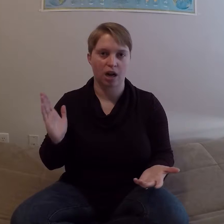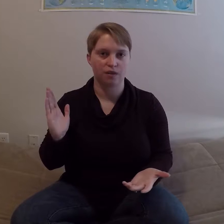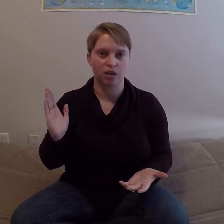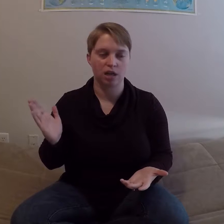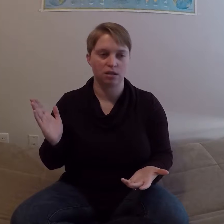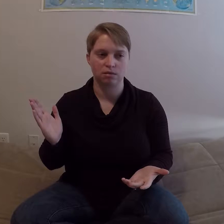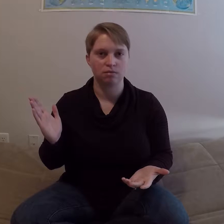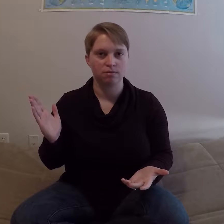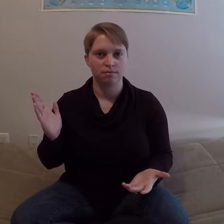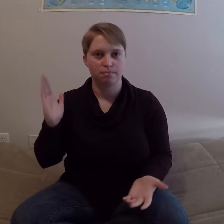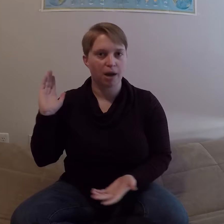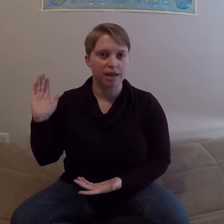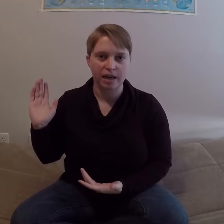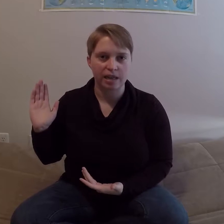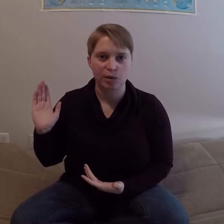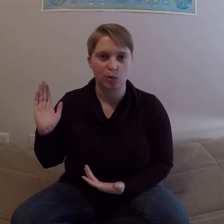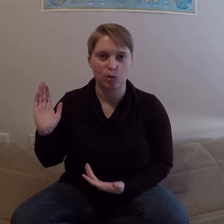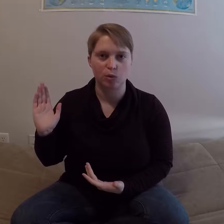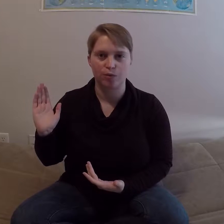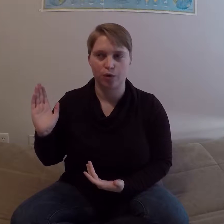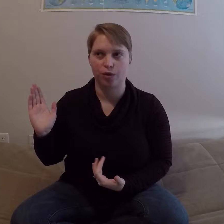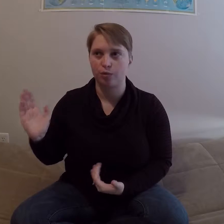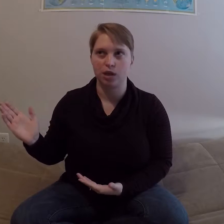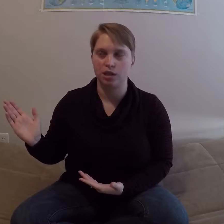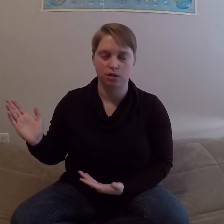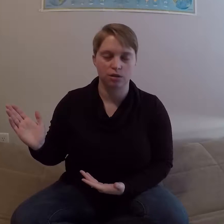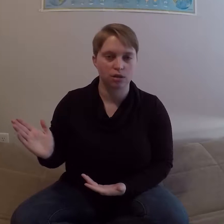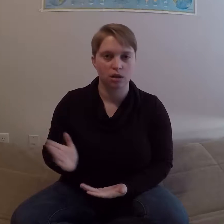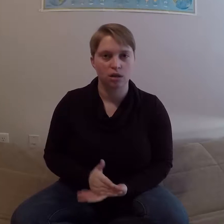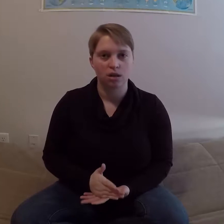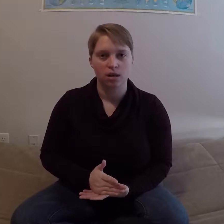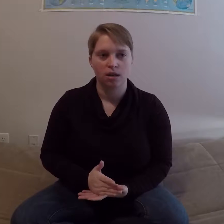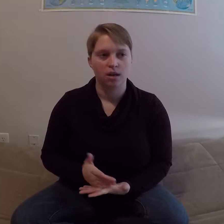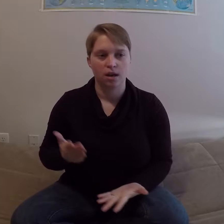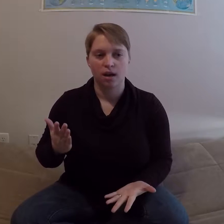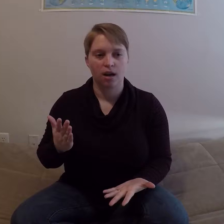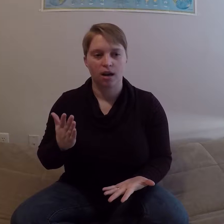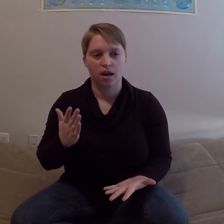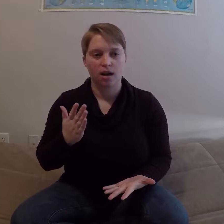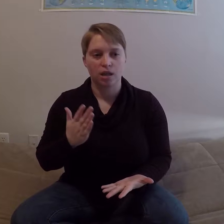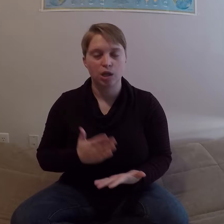that I have taken back in high school for three years.